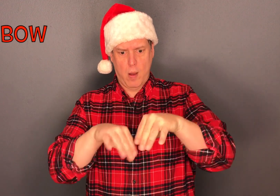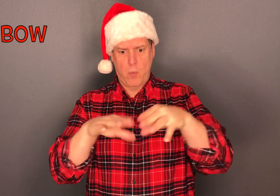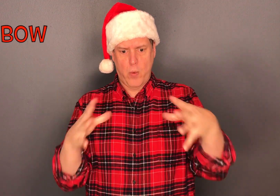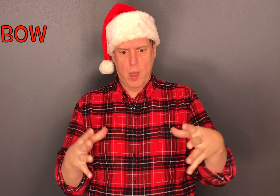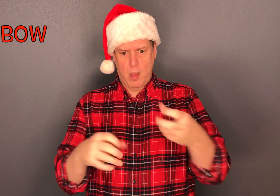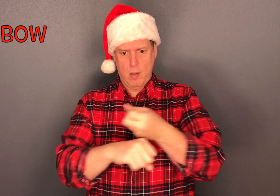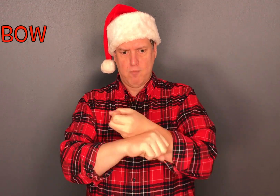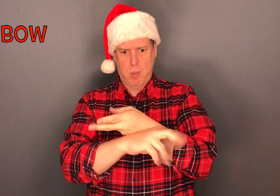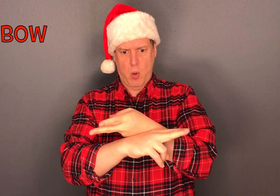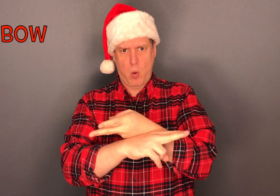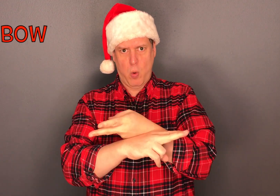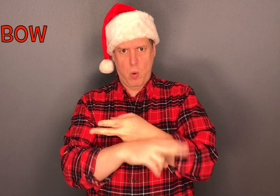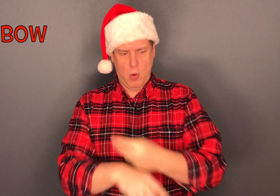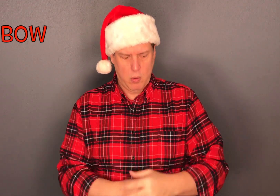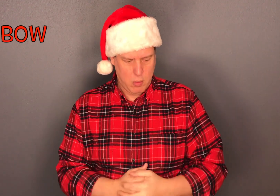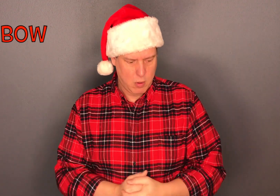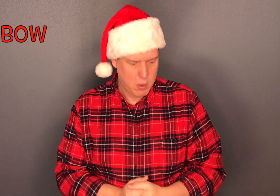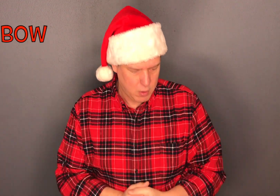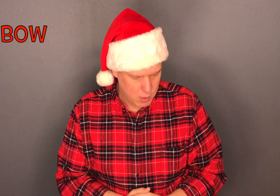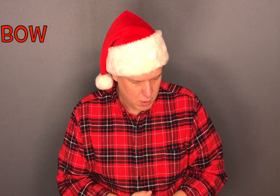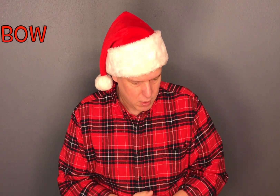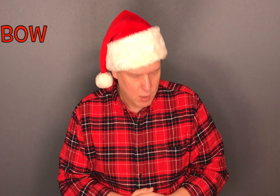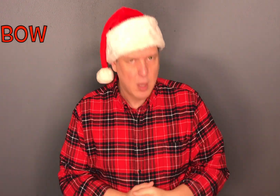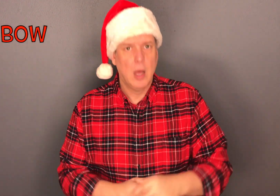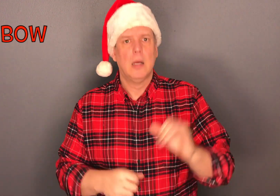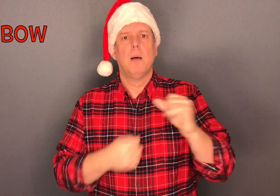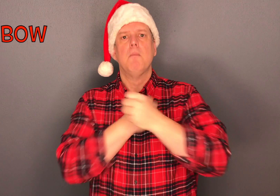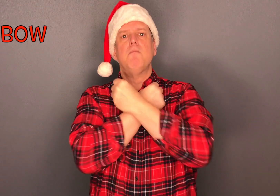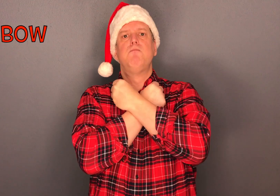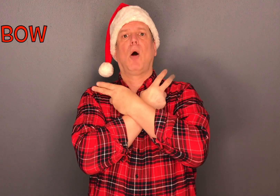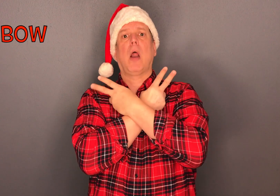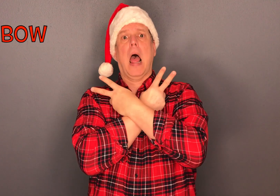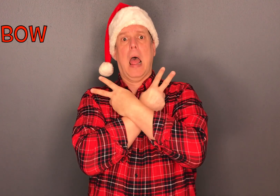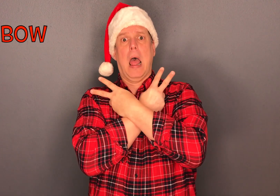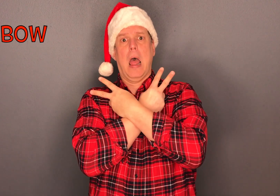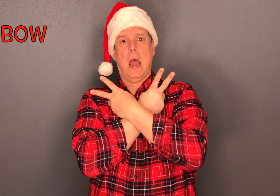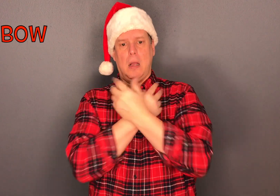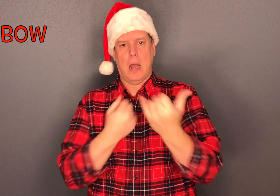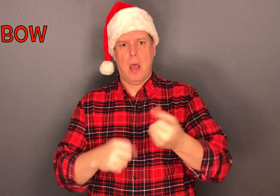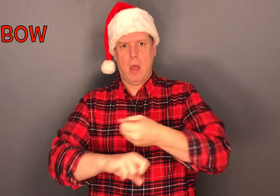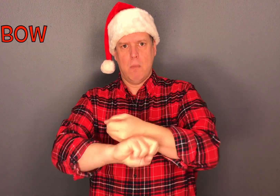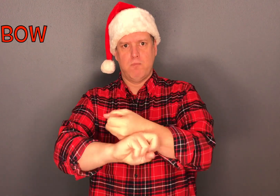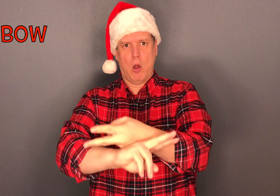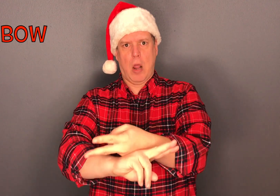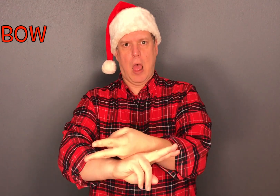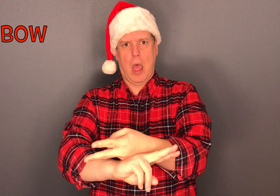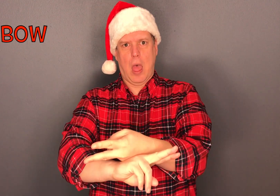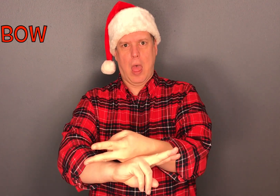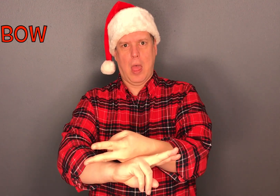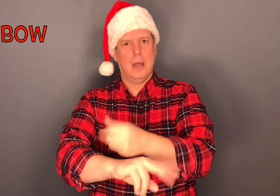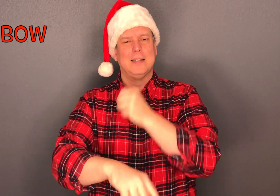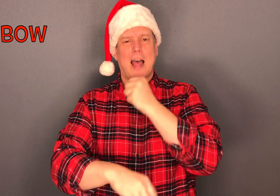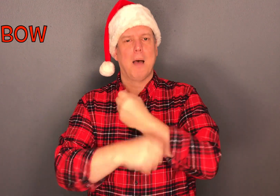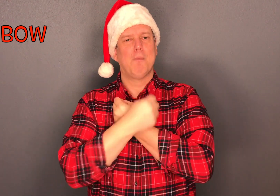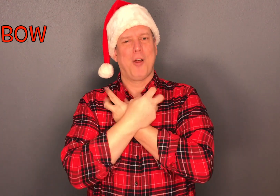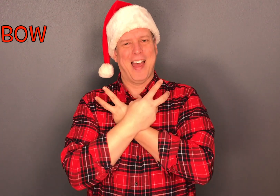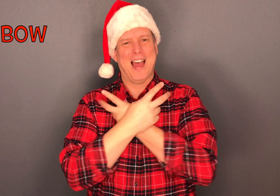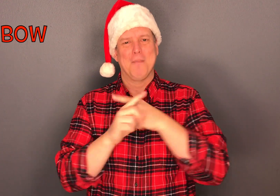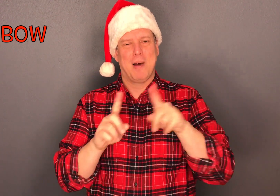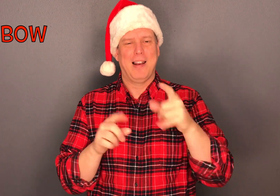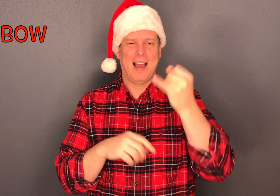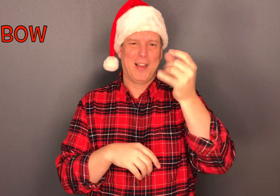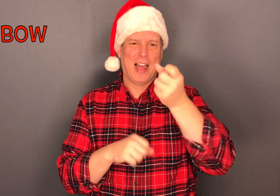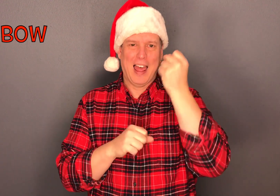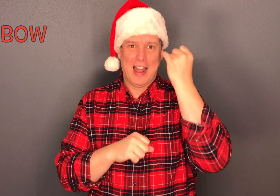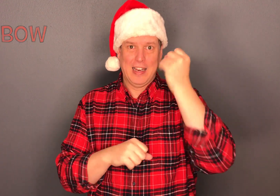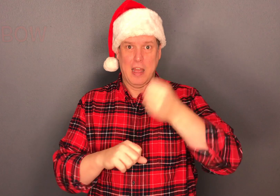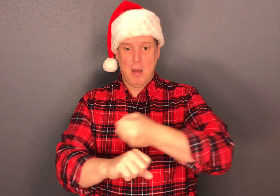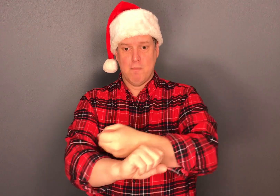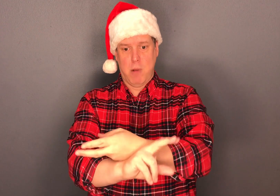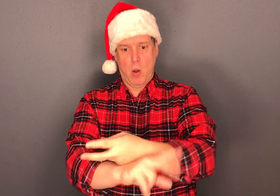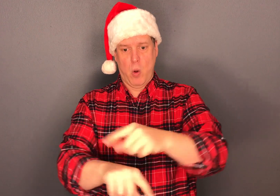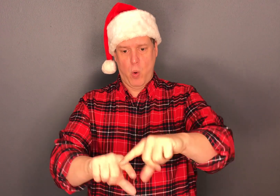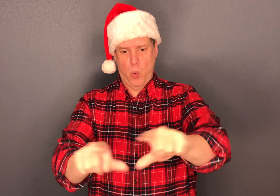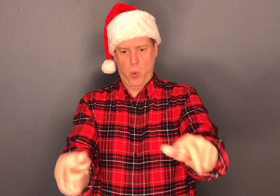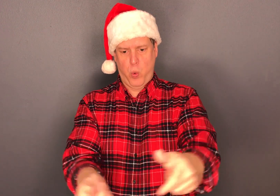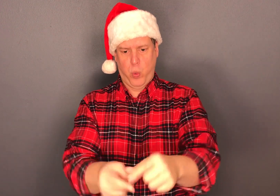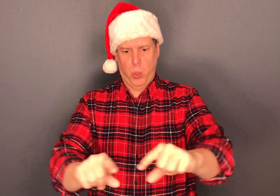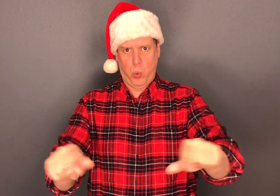sign for Bo it's like the sign bowtie it's you know it's not a bowtie on the